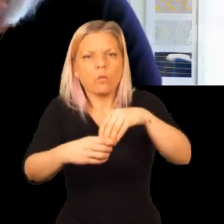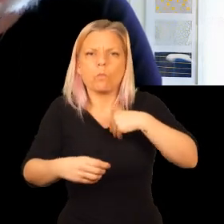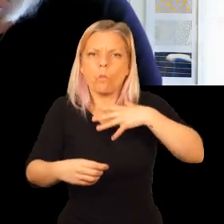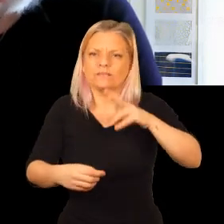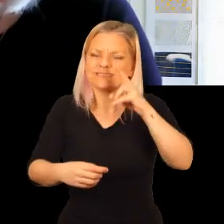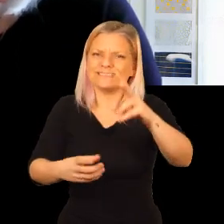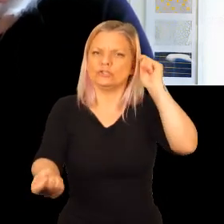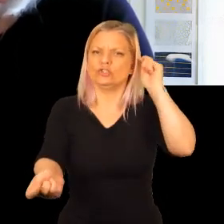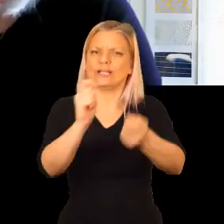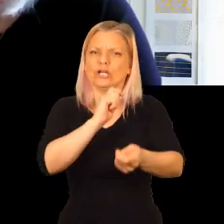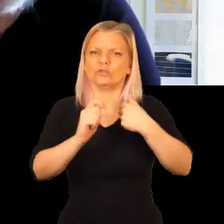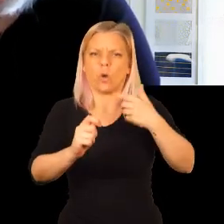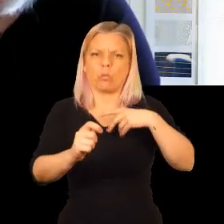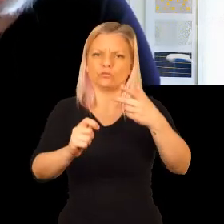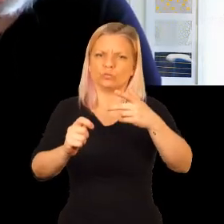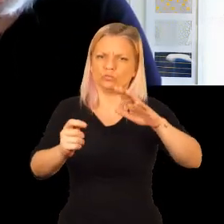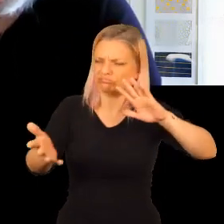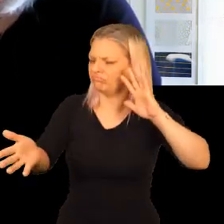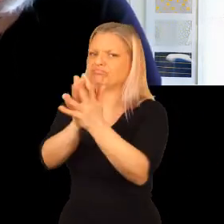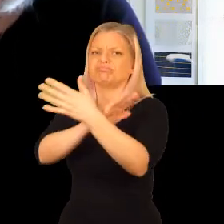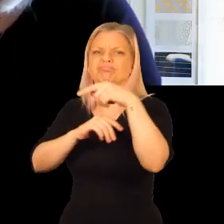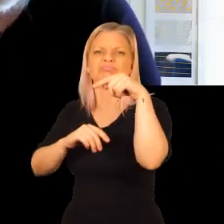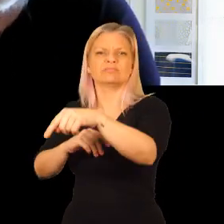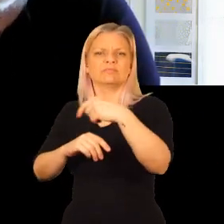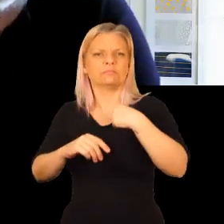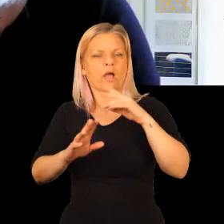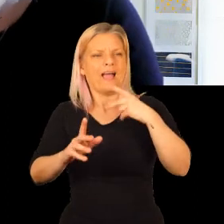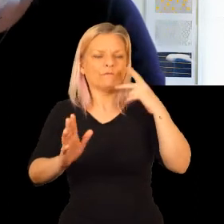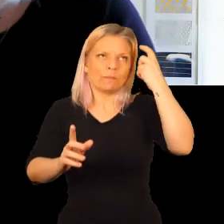for something that feels i'd like more radical change i'd smash the whole thing but you know